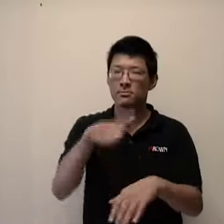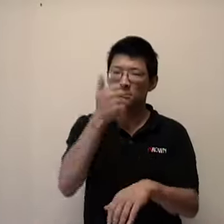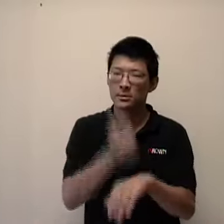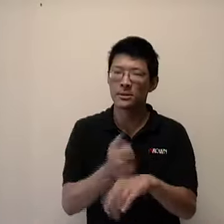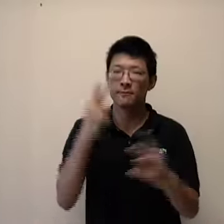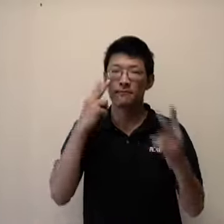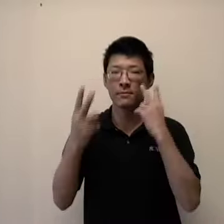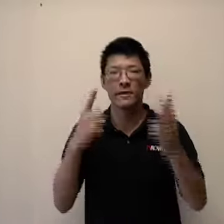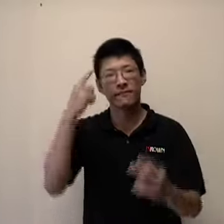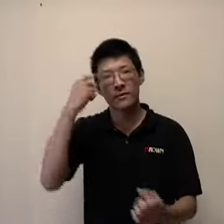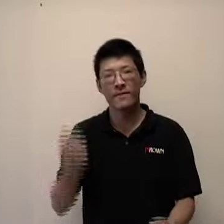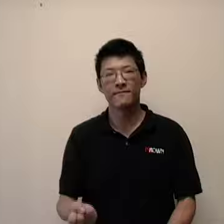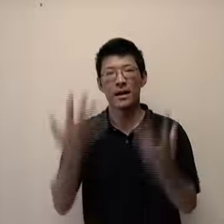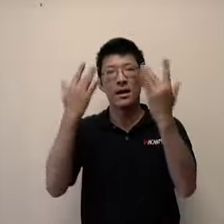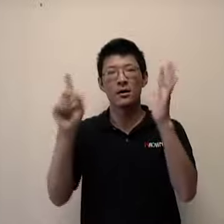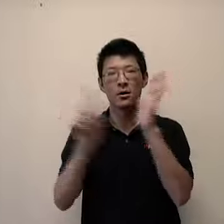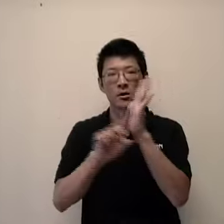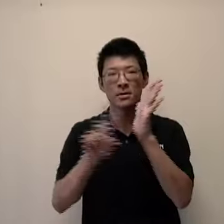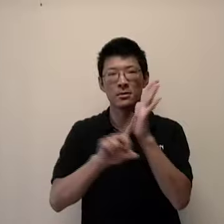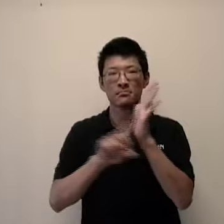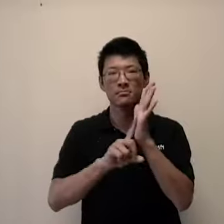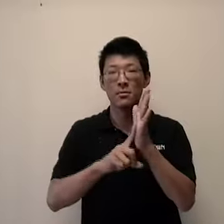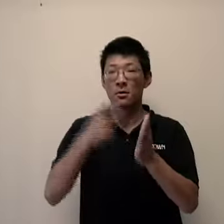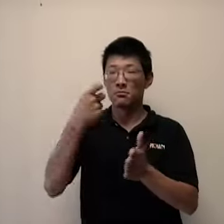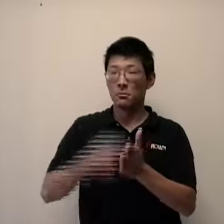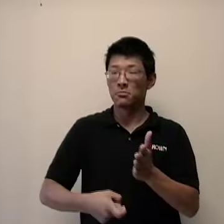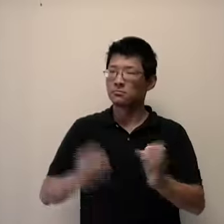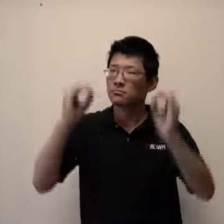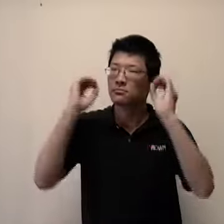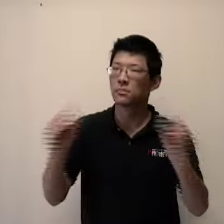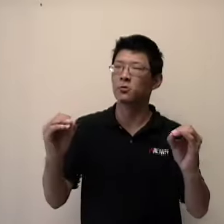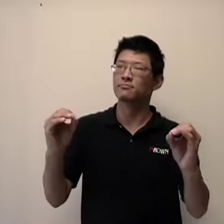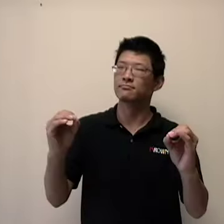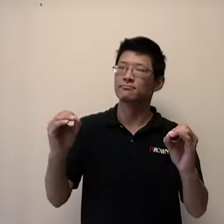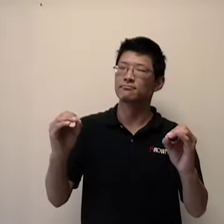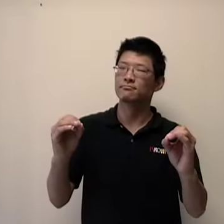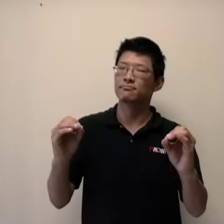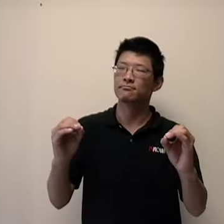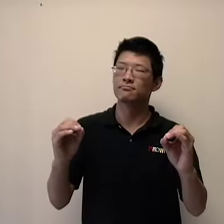and install a visual alert for the fire alarm at no cost to you